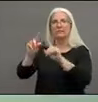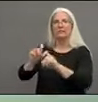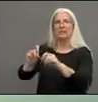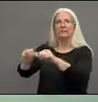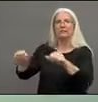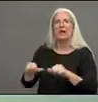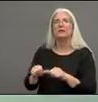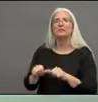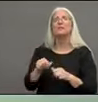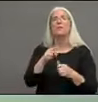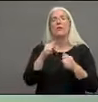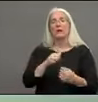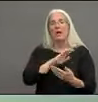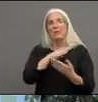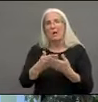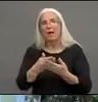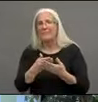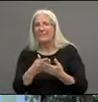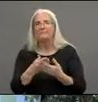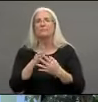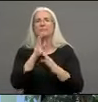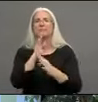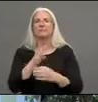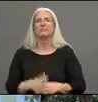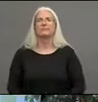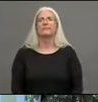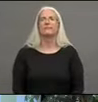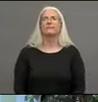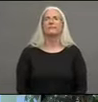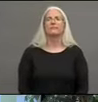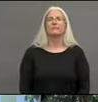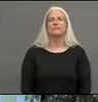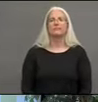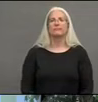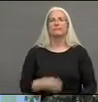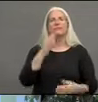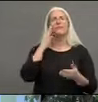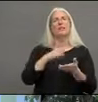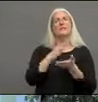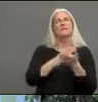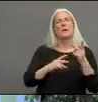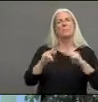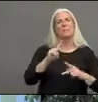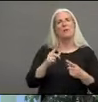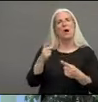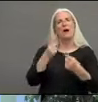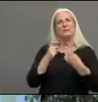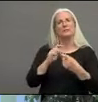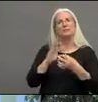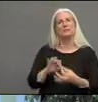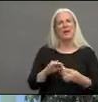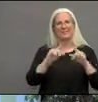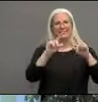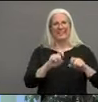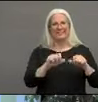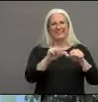So one person, or a couple people, had questions about testing sites. How are you choosing where to place them?